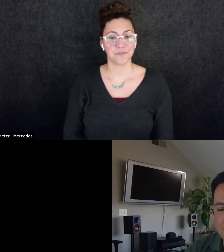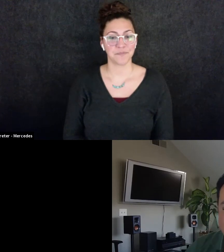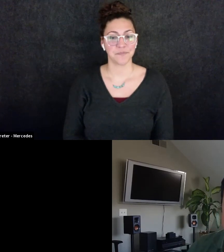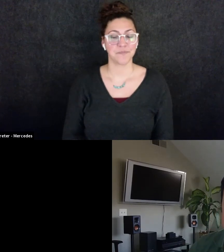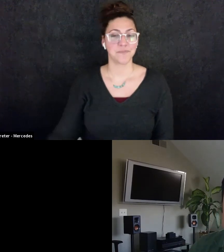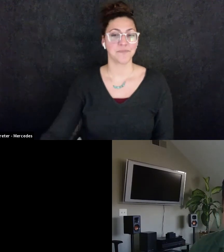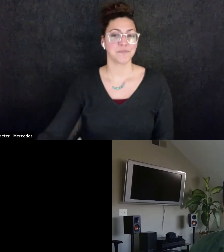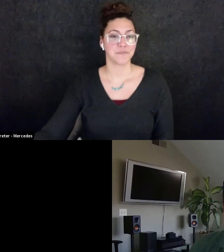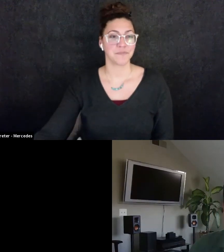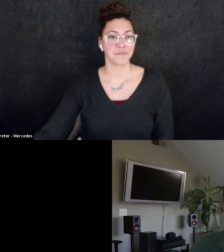Megan Elam: Alrighty, thank you, everyone.